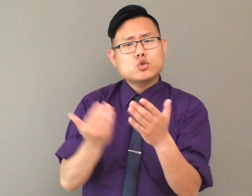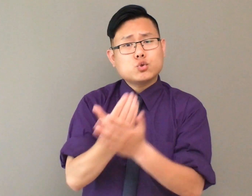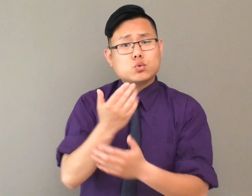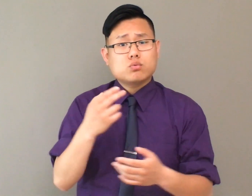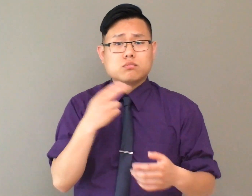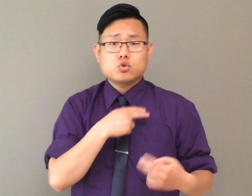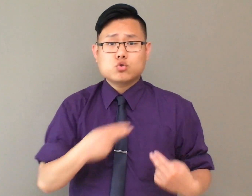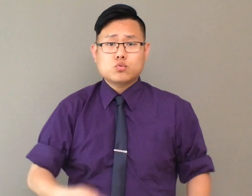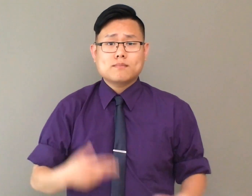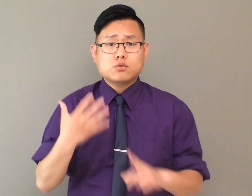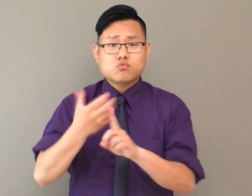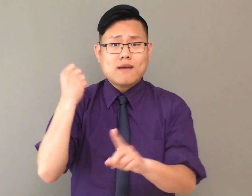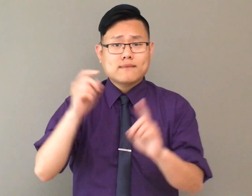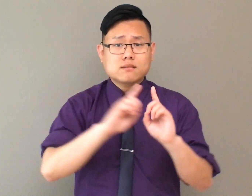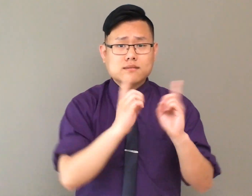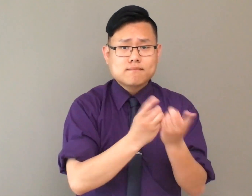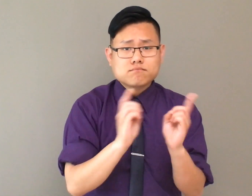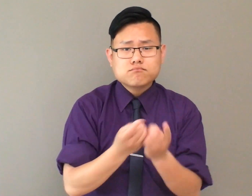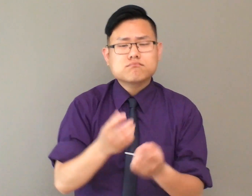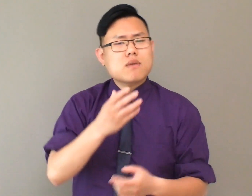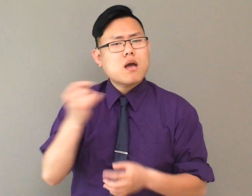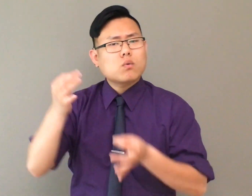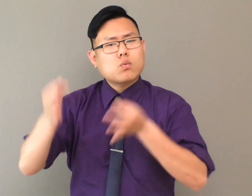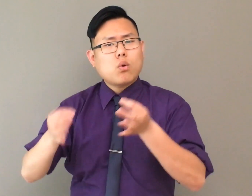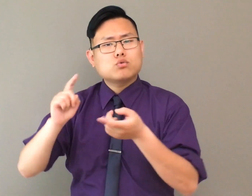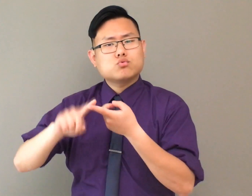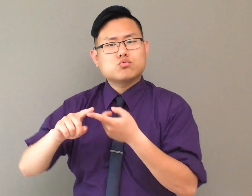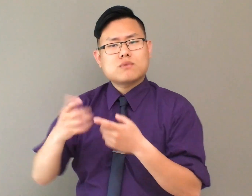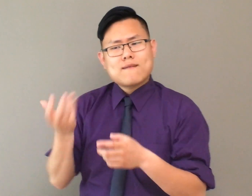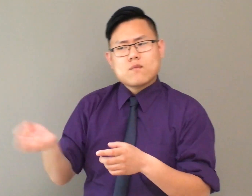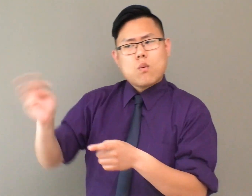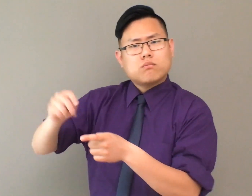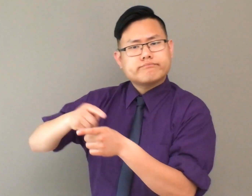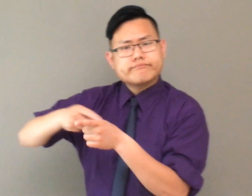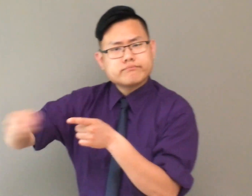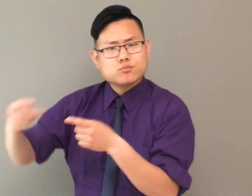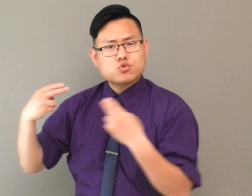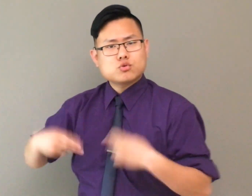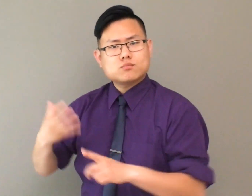courts to establish specialized divisions for investigating and prosecuting human trafficking